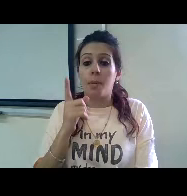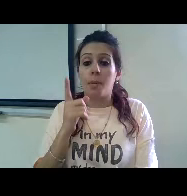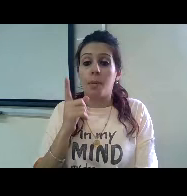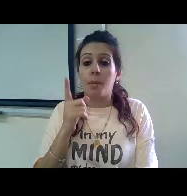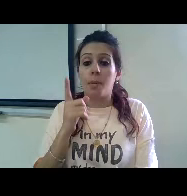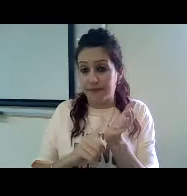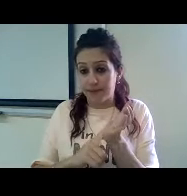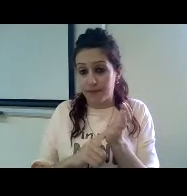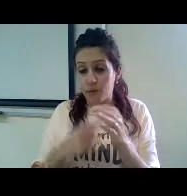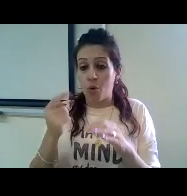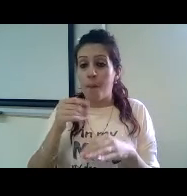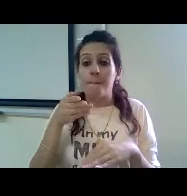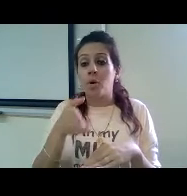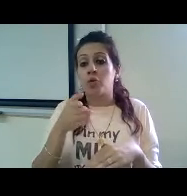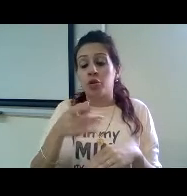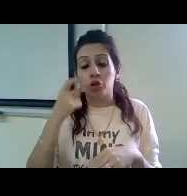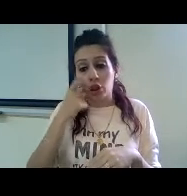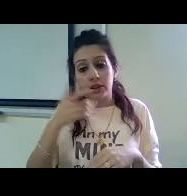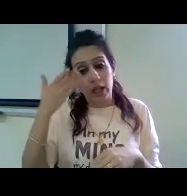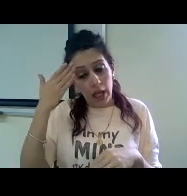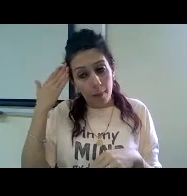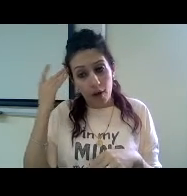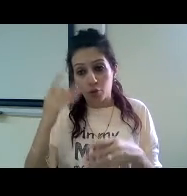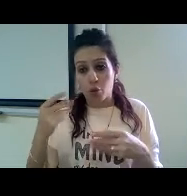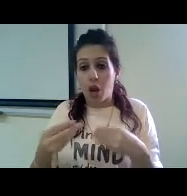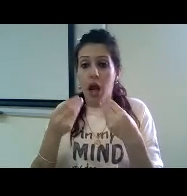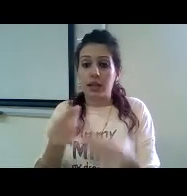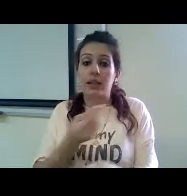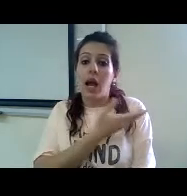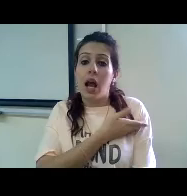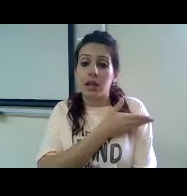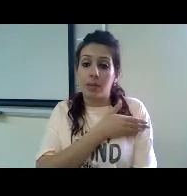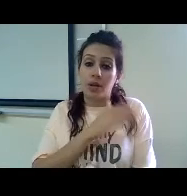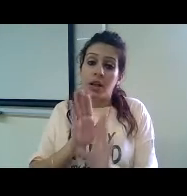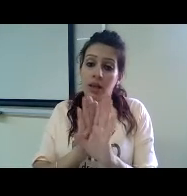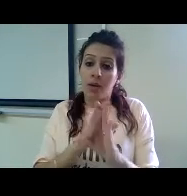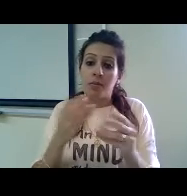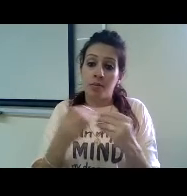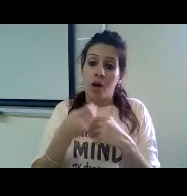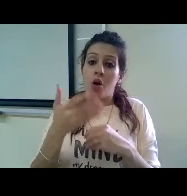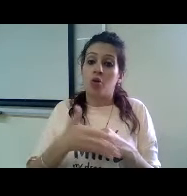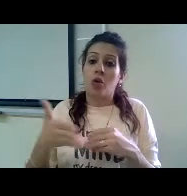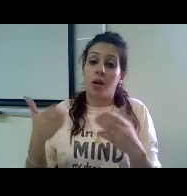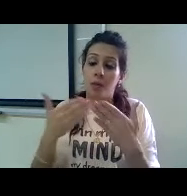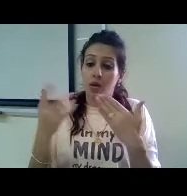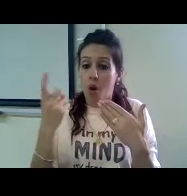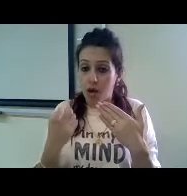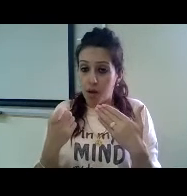to provide support services for students with disabilities, such as occupational and physical therapy,